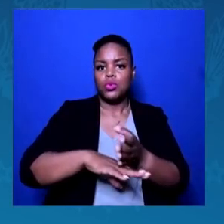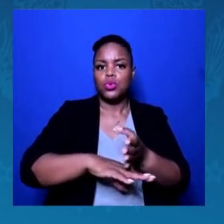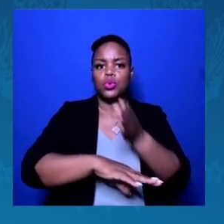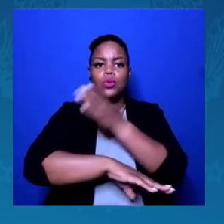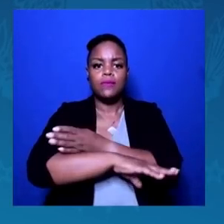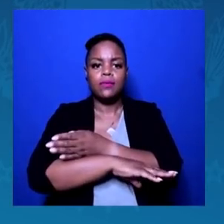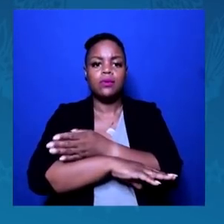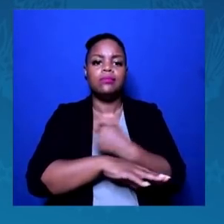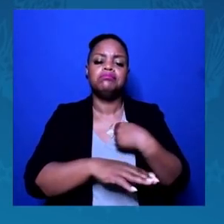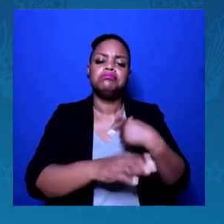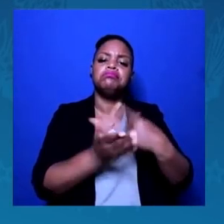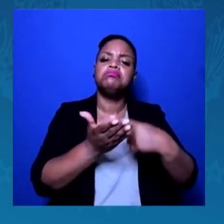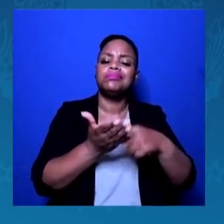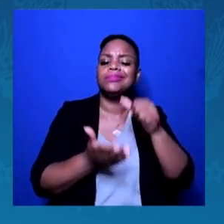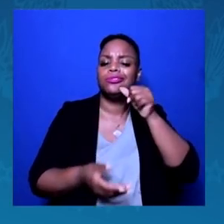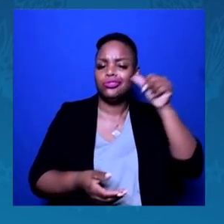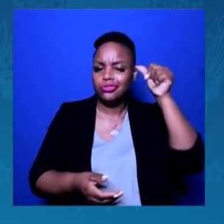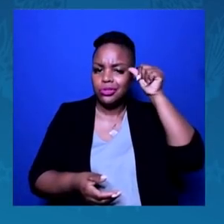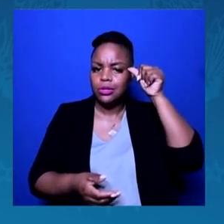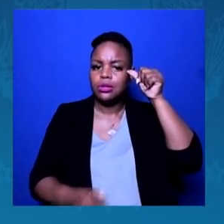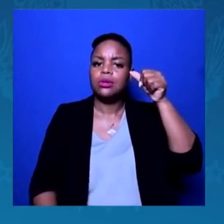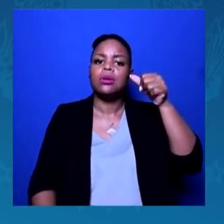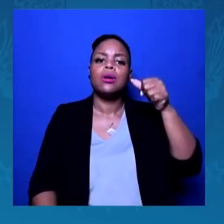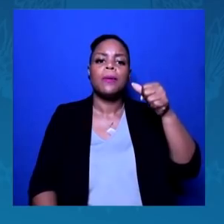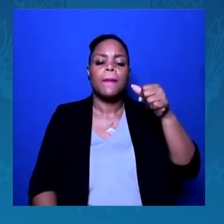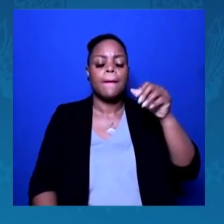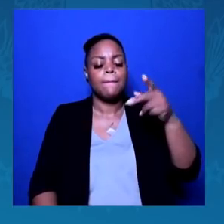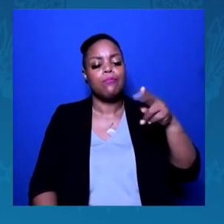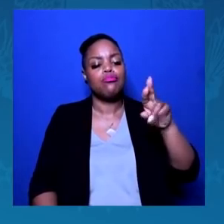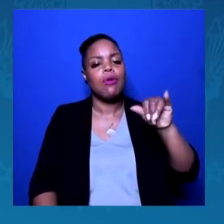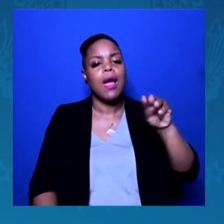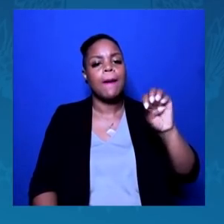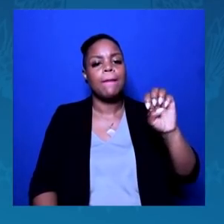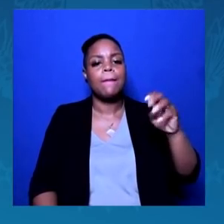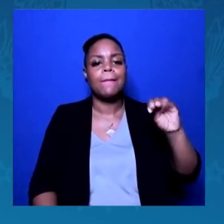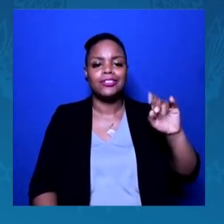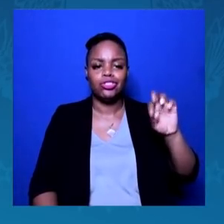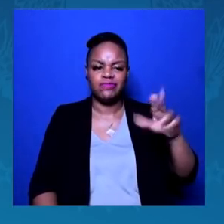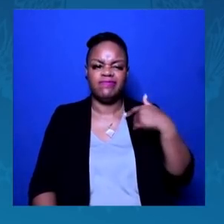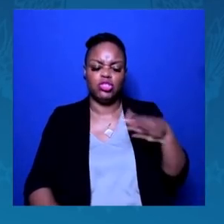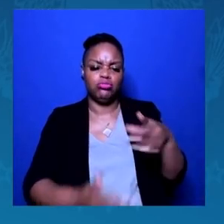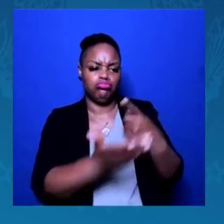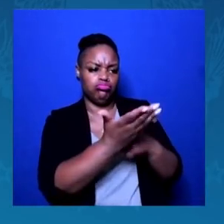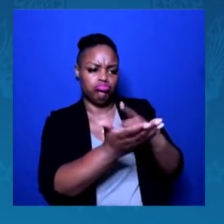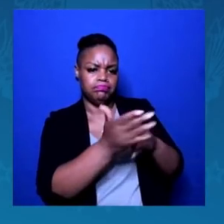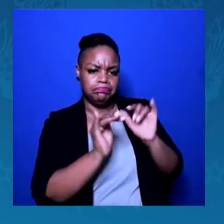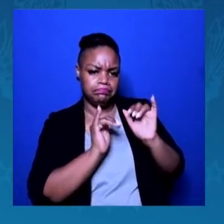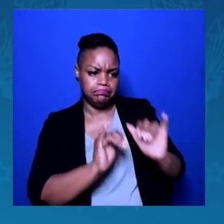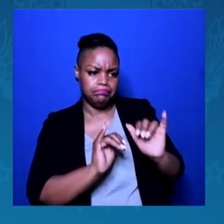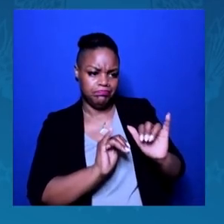about the connection between that technology and the work that we are doing in the United States in terms of space program.